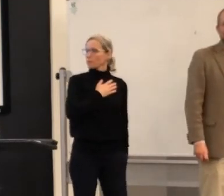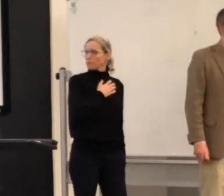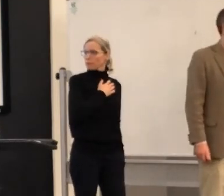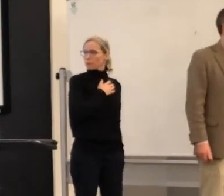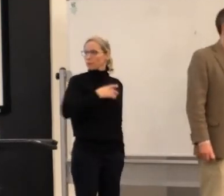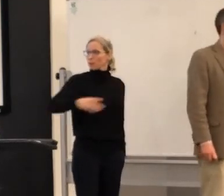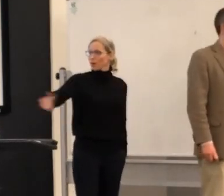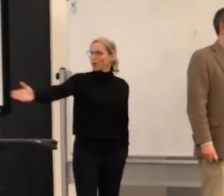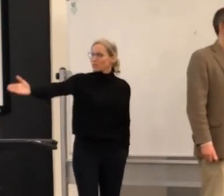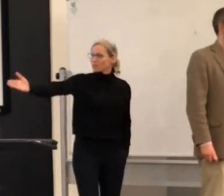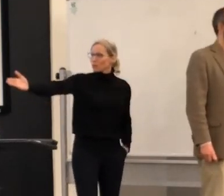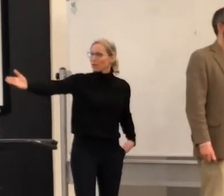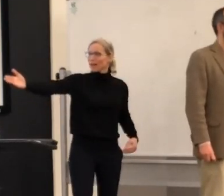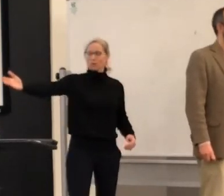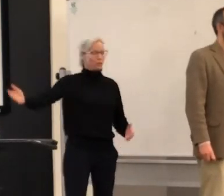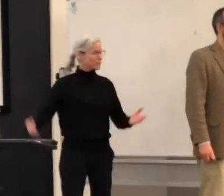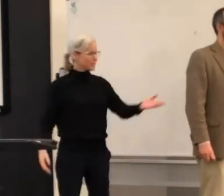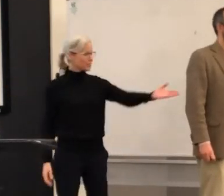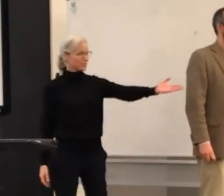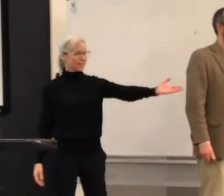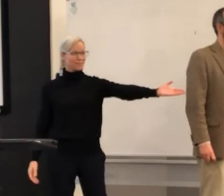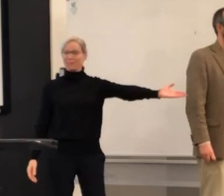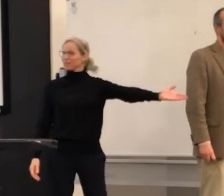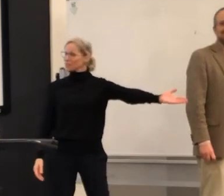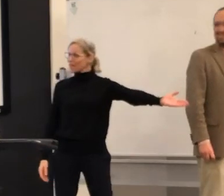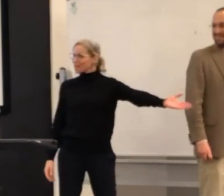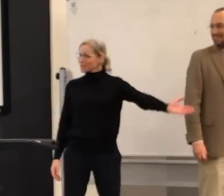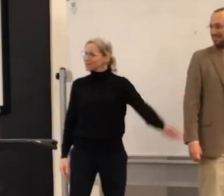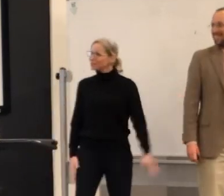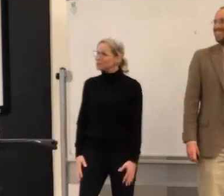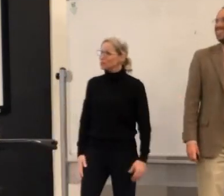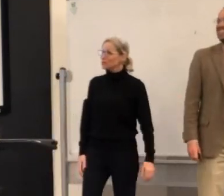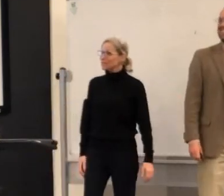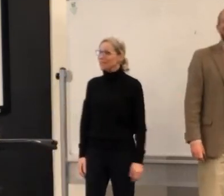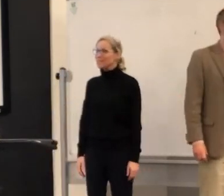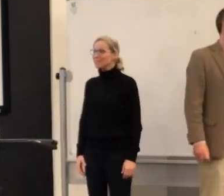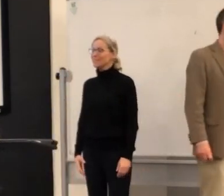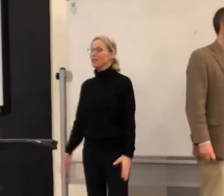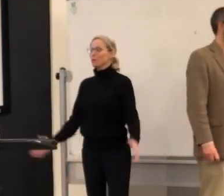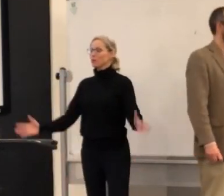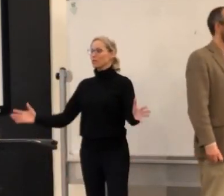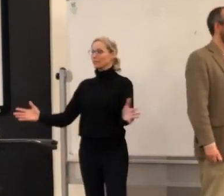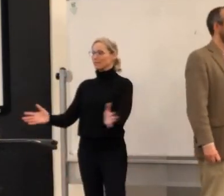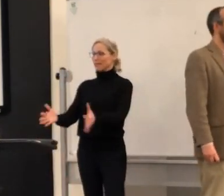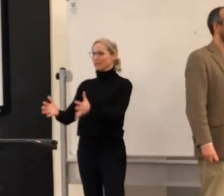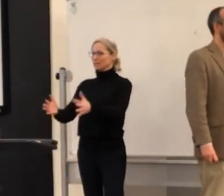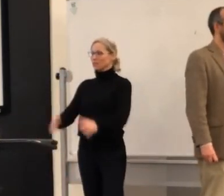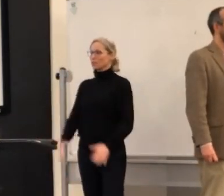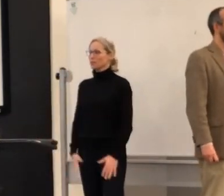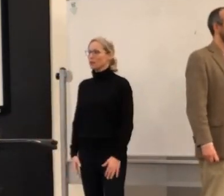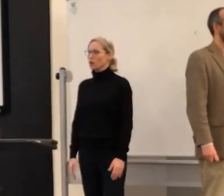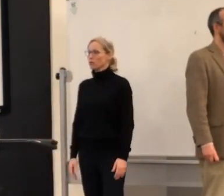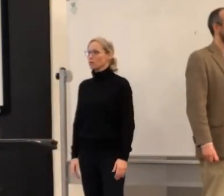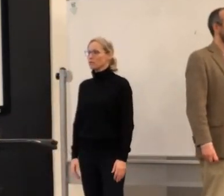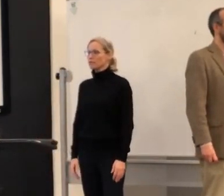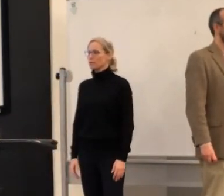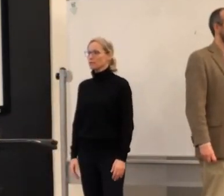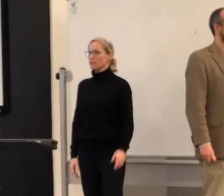now go on, Ryan. [Woman] Also, we're gonna have an orientation today at 5:00, I'm so excited, we're getting together and talk about all those details,